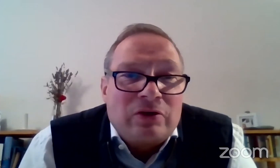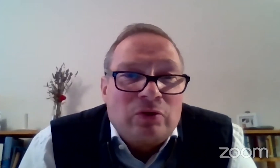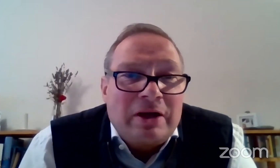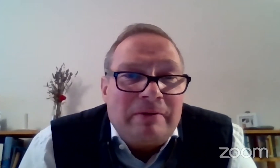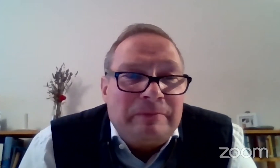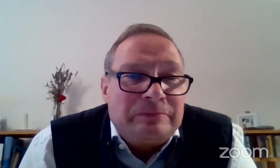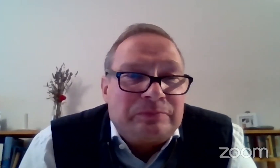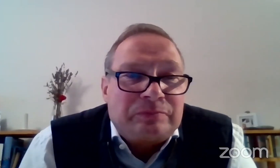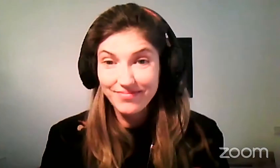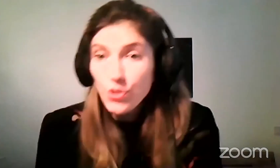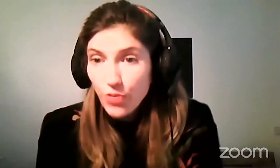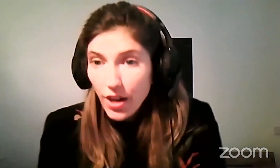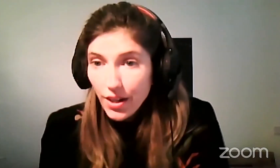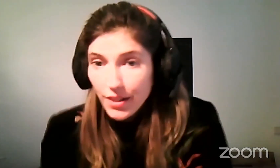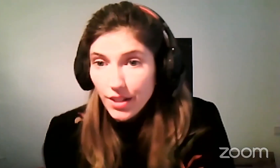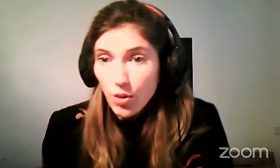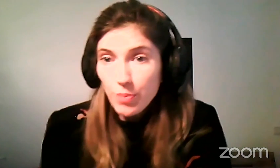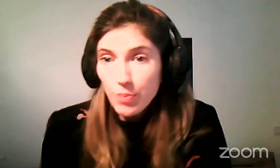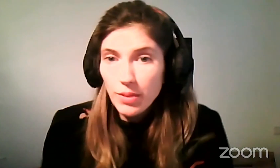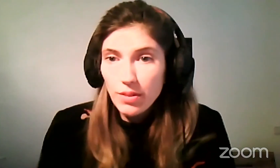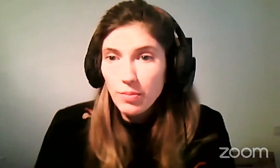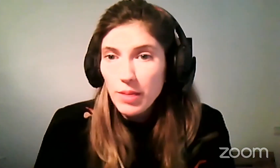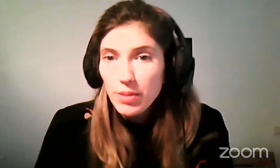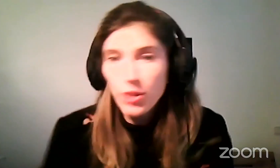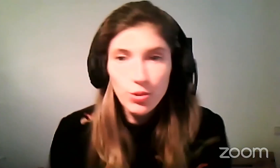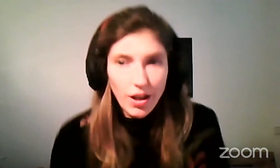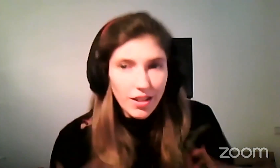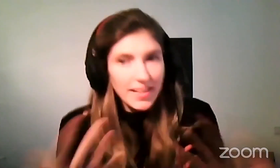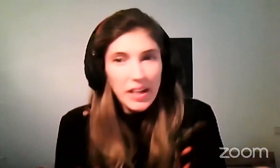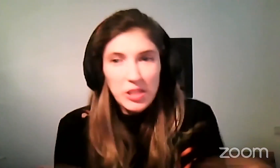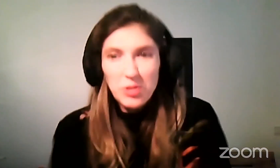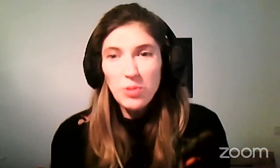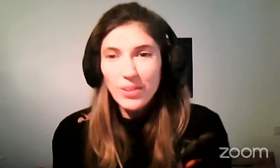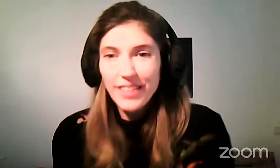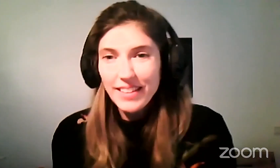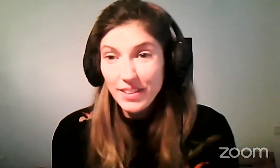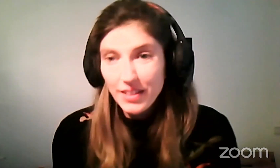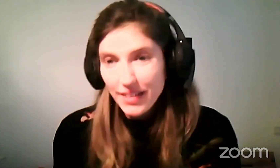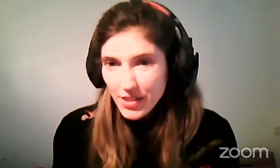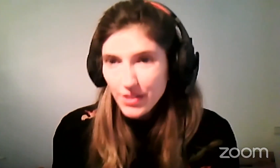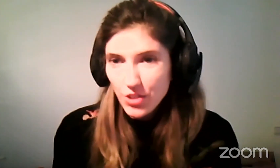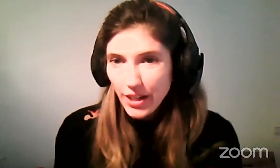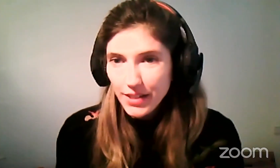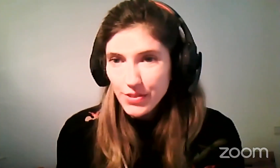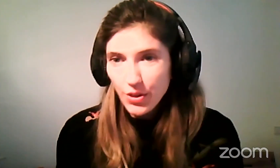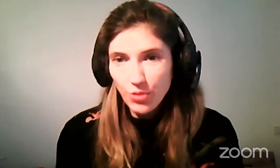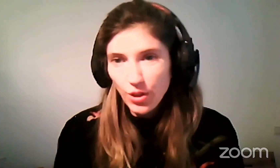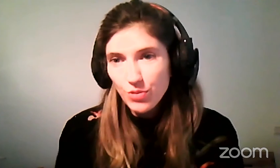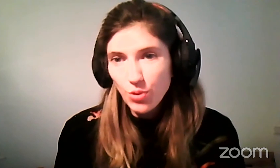Julia? Not so far, no but maybe we could tell you that there is the chance of all of you